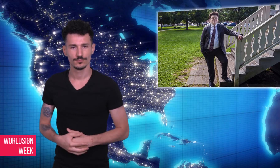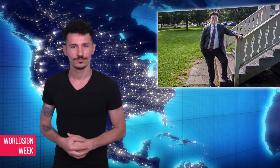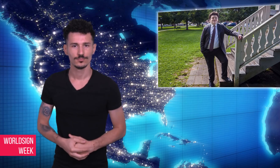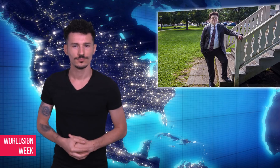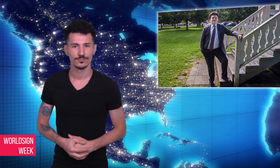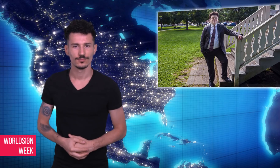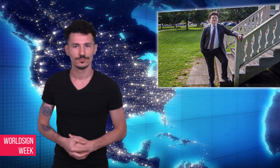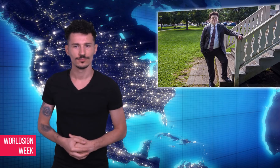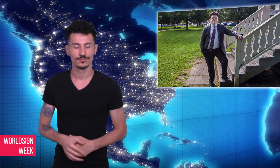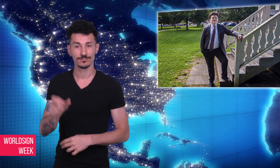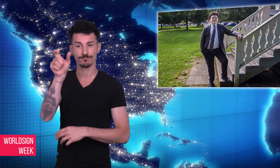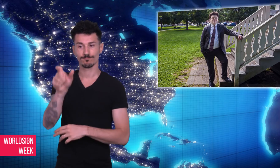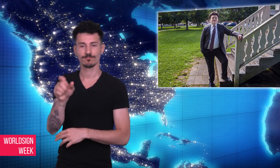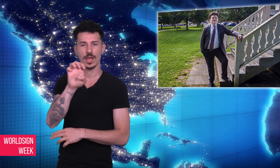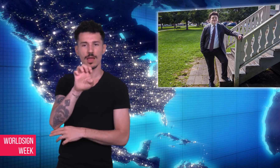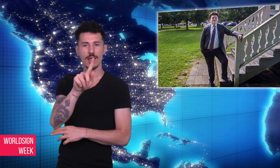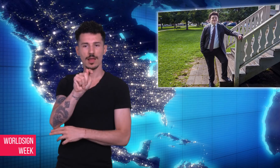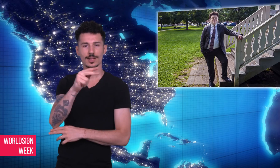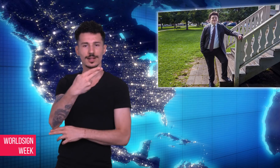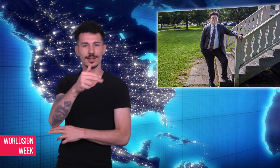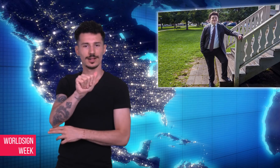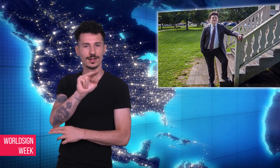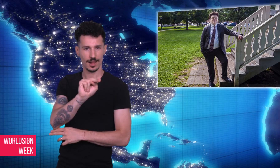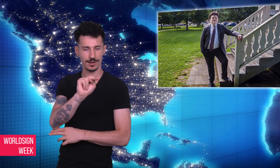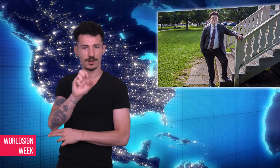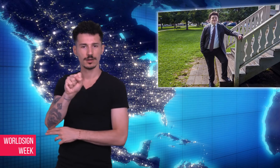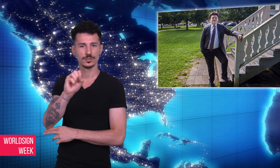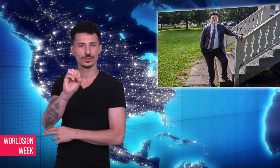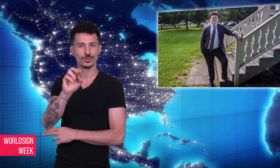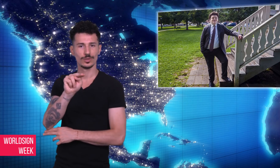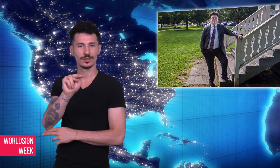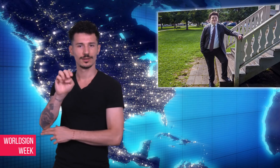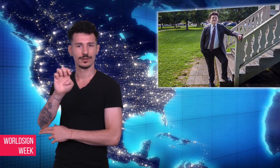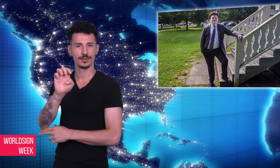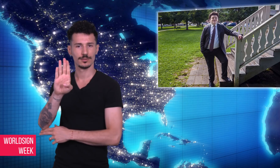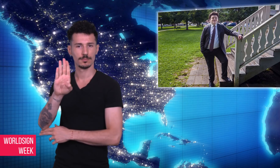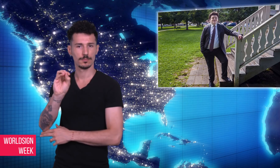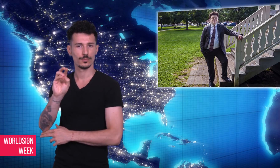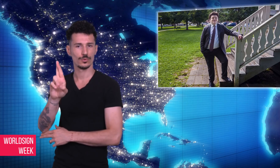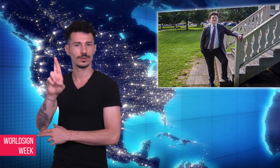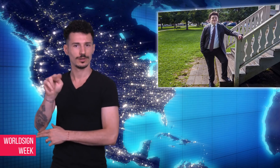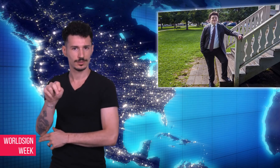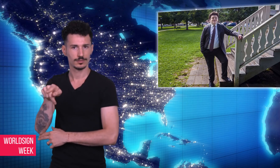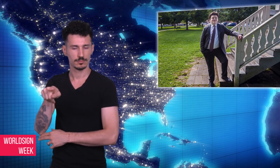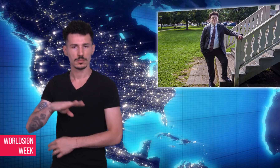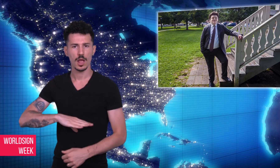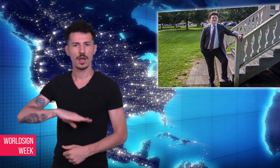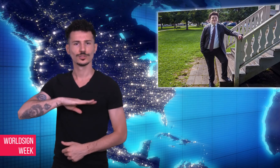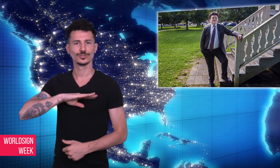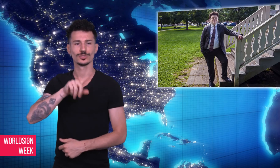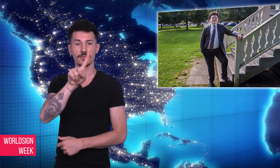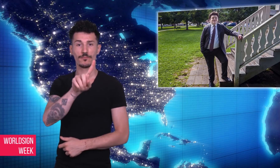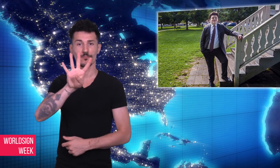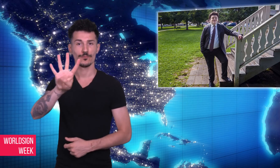Fourteen year old Ethan Sonneborn is running for Governor in the United